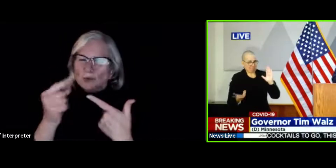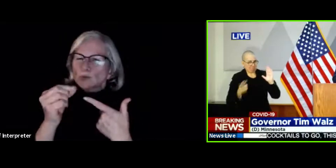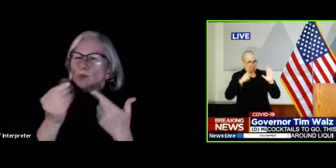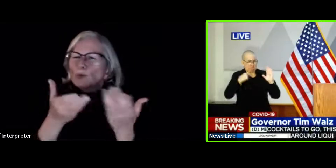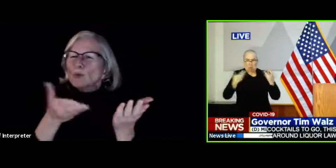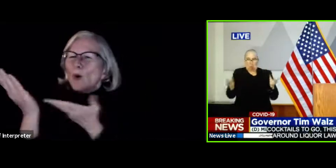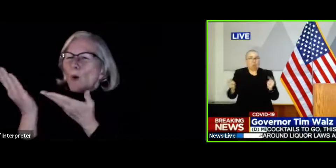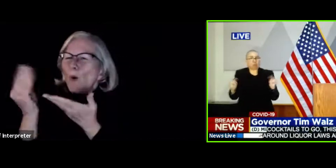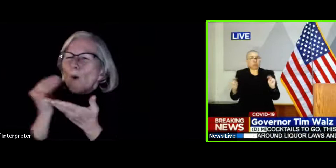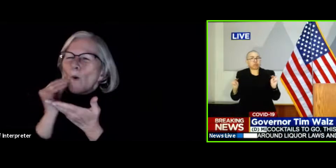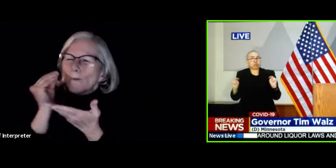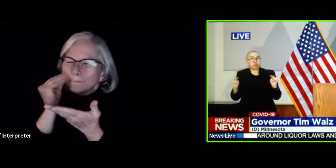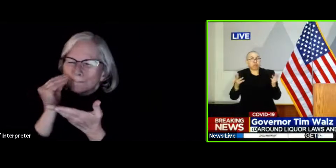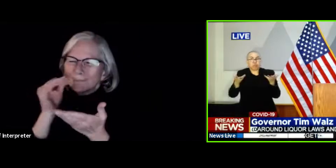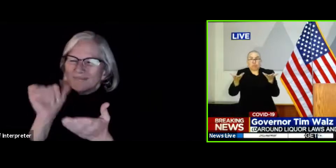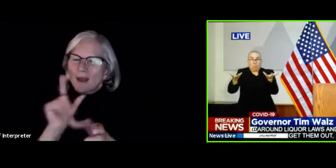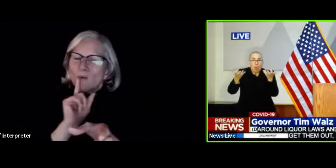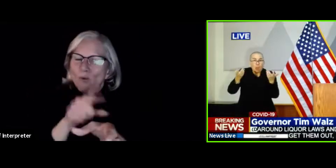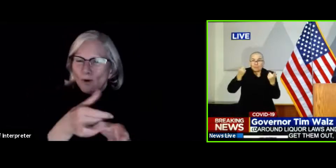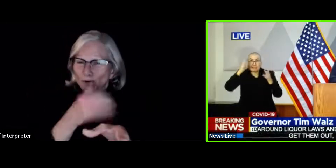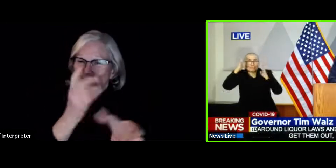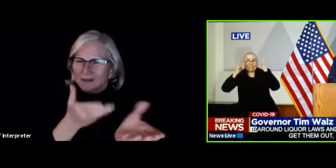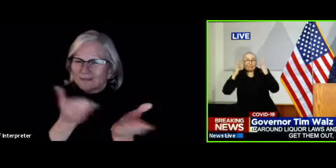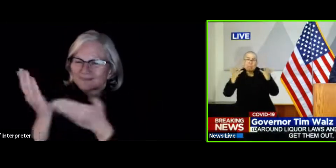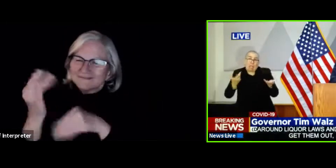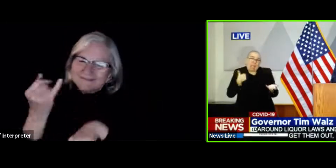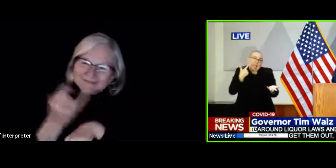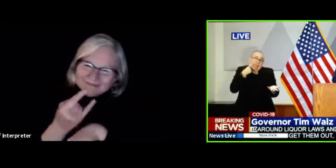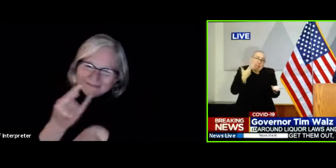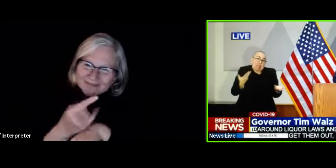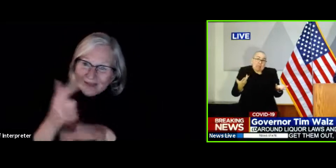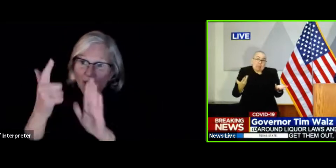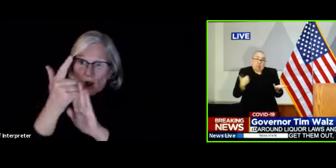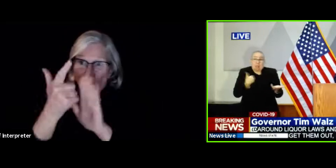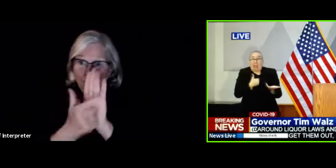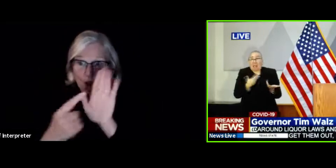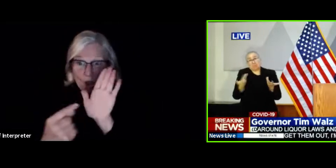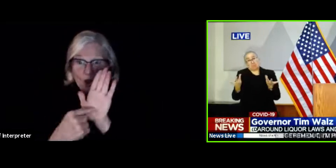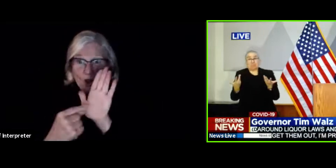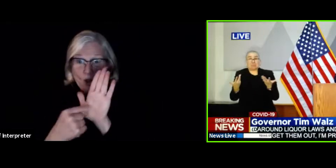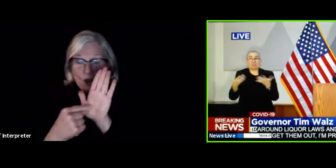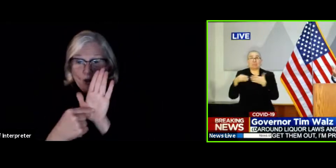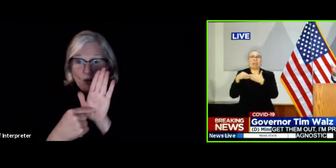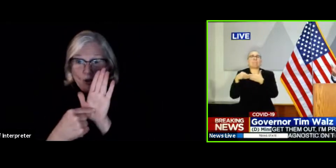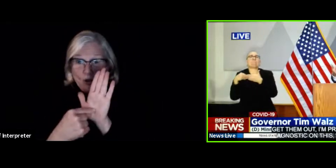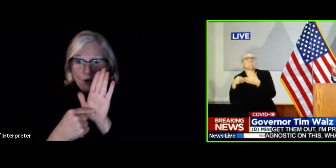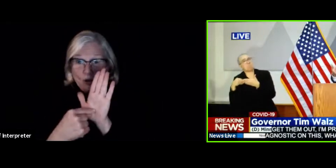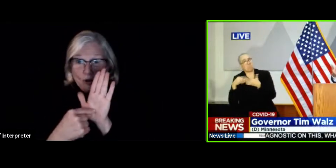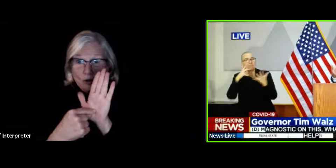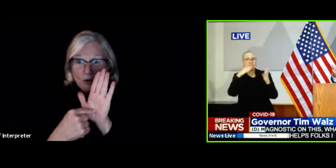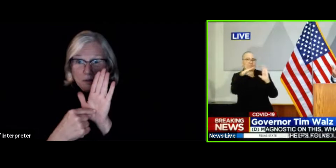I THINK CARVED OUT A PRESENT EASE LIBERTARIAN PAT ABOUT ADULTS MAKE THEIR OWN COMPANIES AROUND THESE DECISION ATTENTION AND THEY SHOULD BE